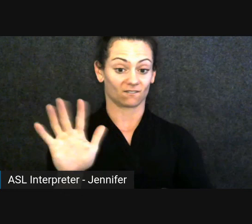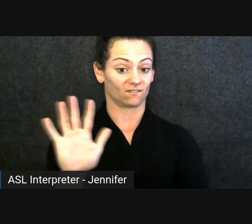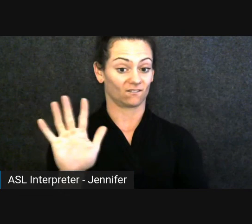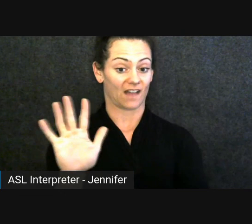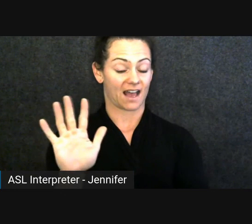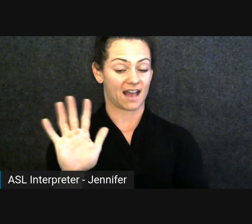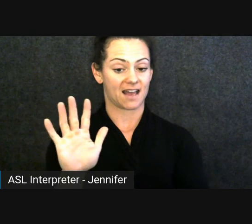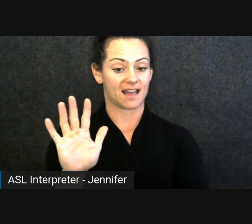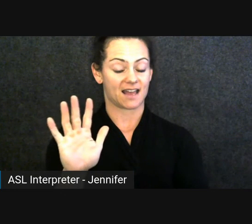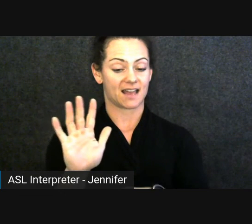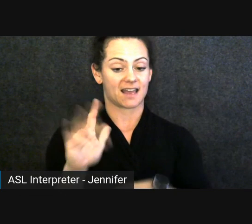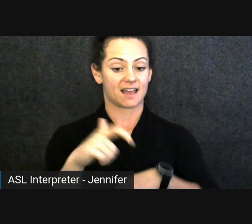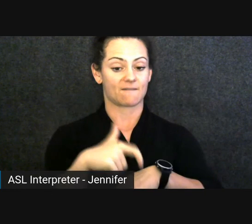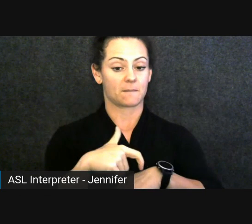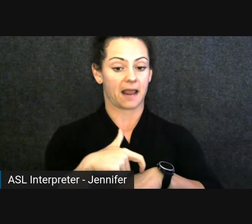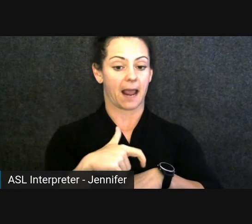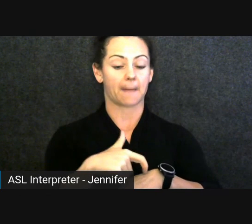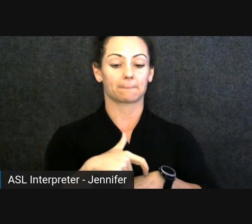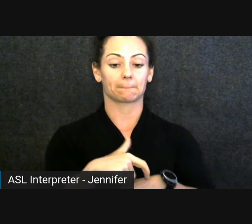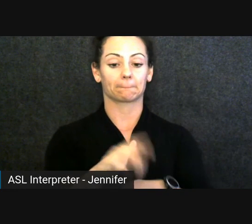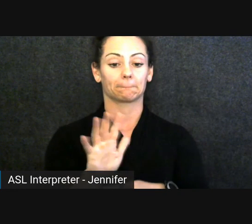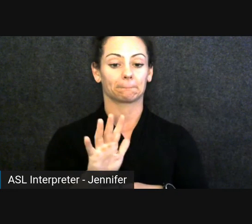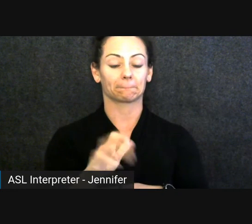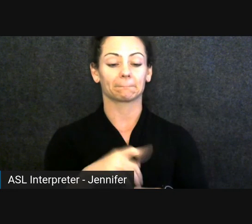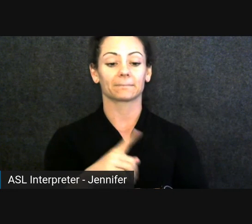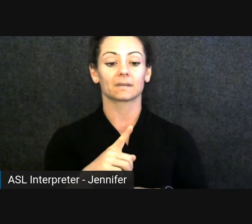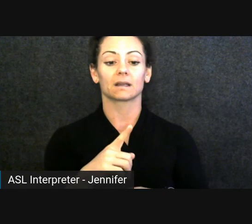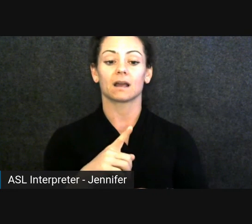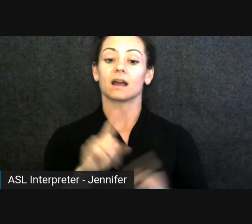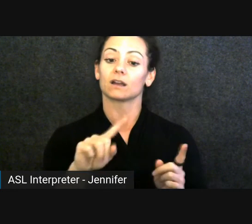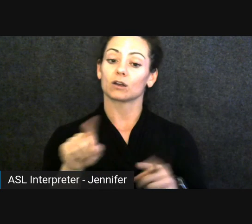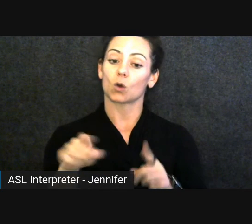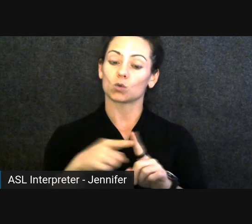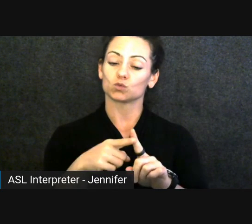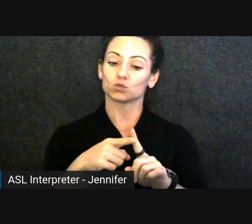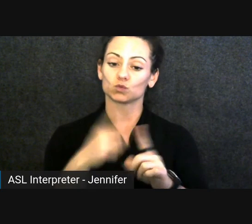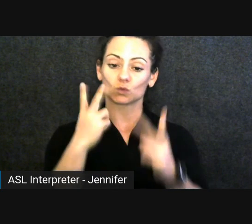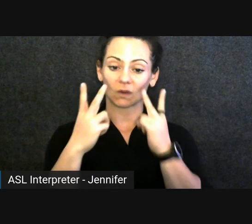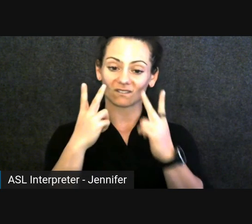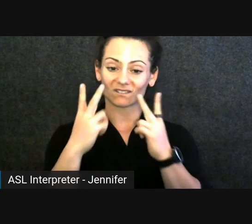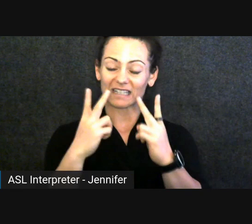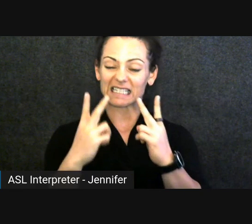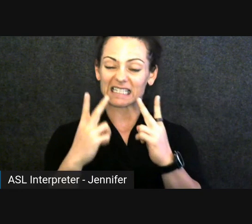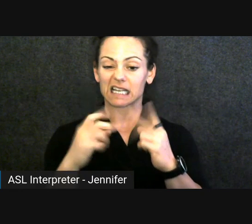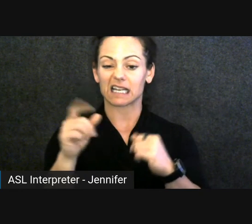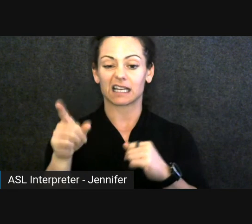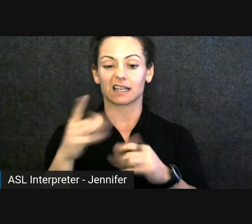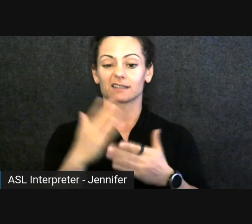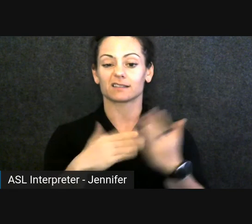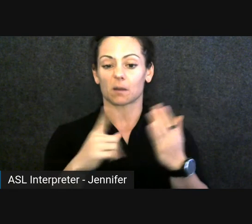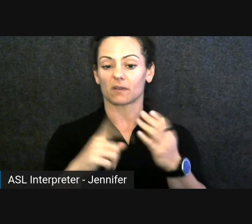While you're waiting, please don't forget to visit our sponsors' pages to grab some virtual swag and enter for a chance